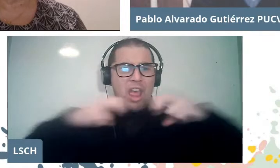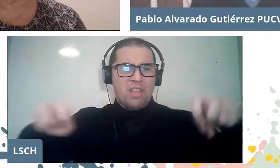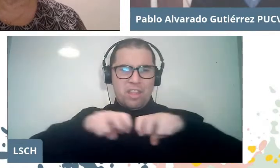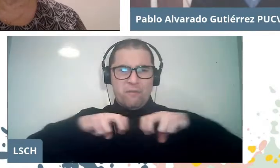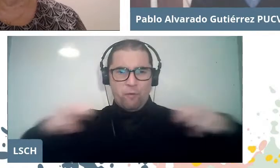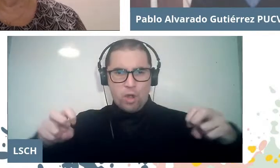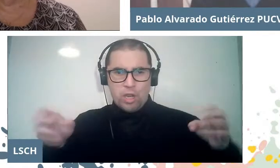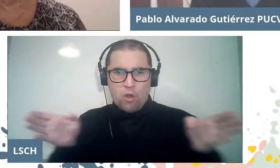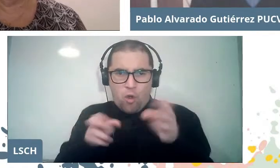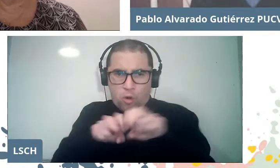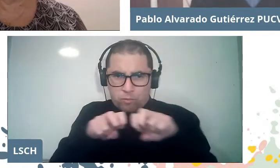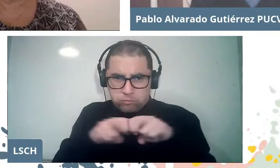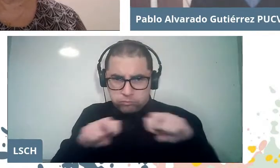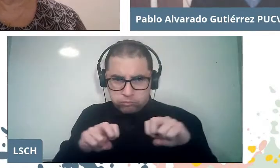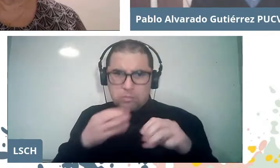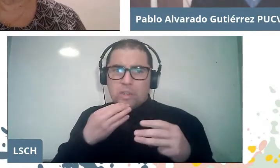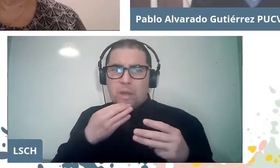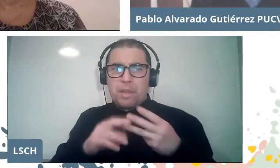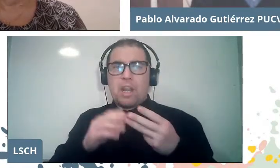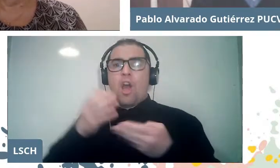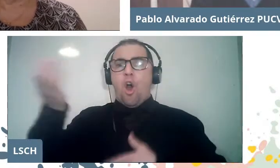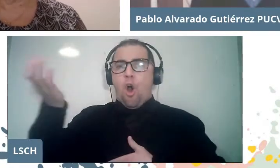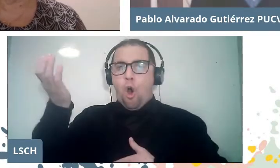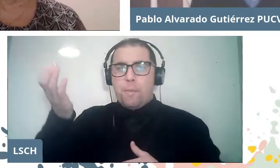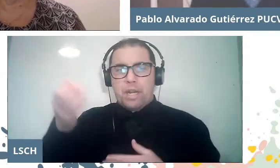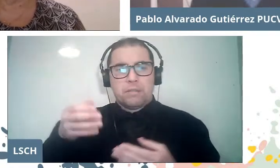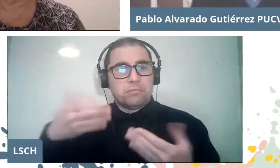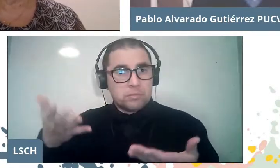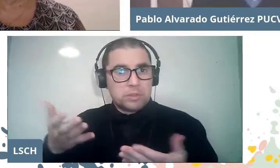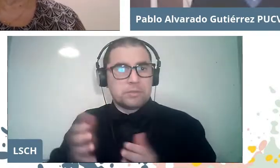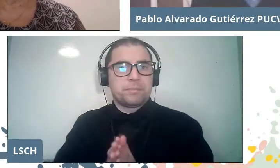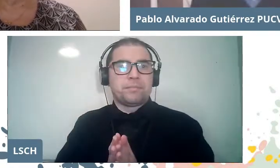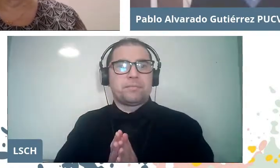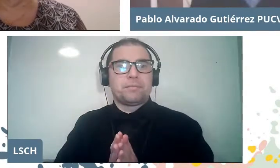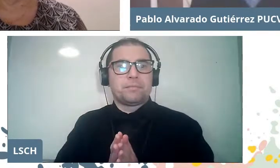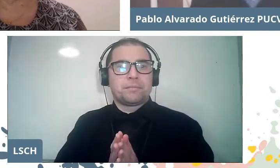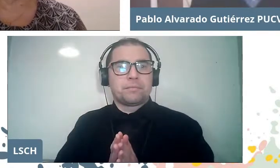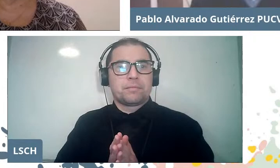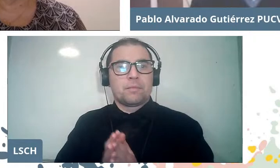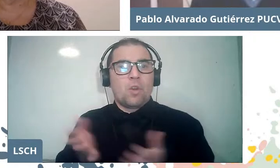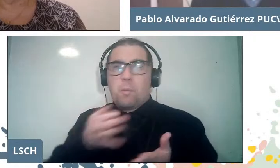as well as opera. In fact, as I told you,